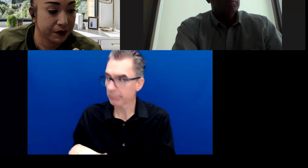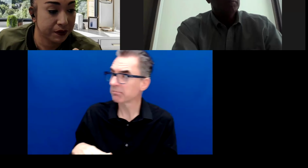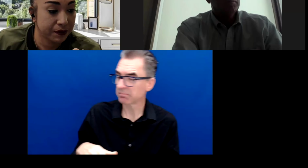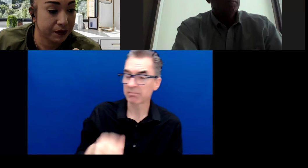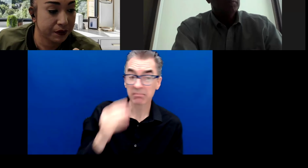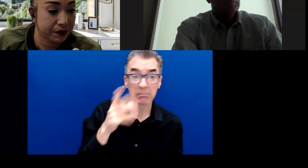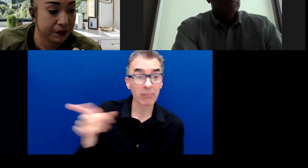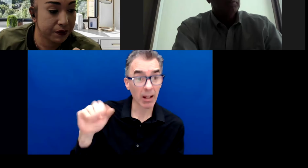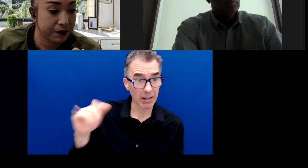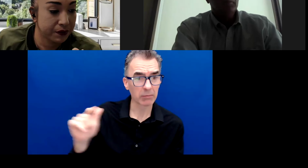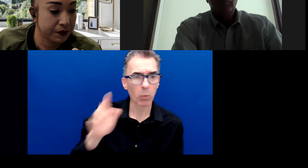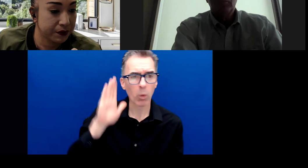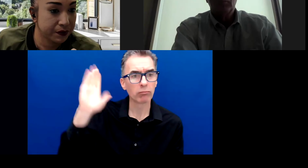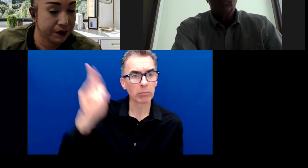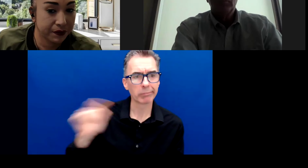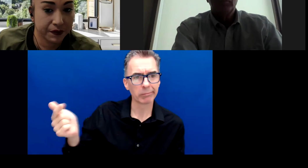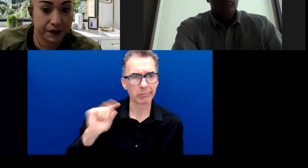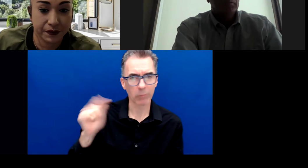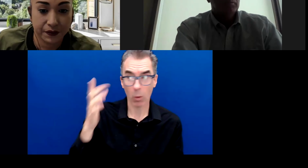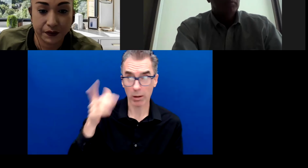because she's my guru when it comes to